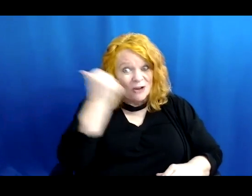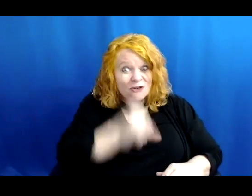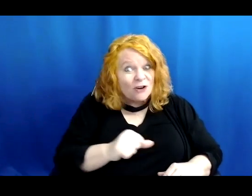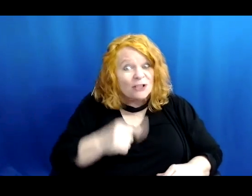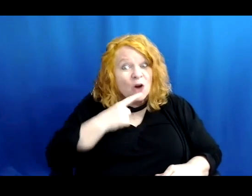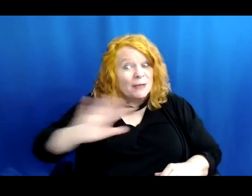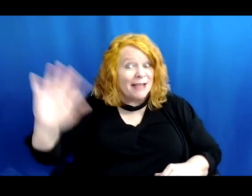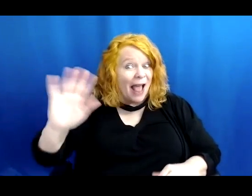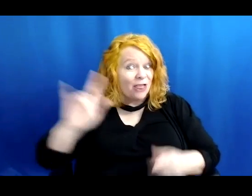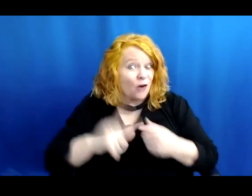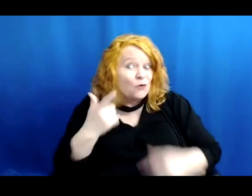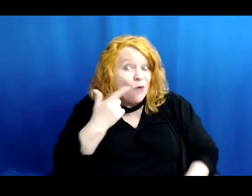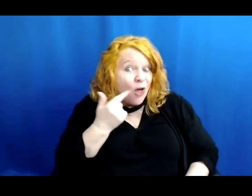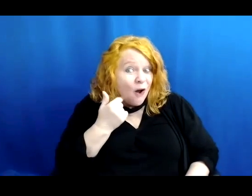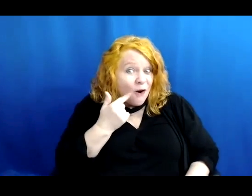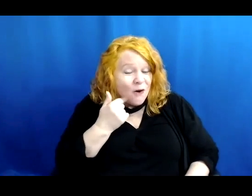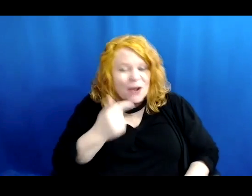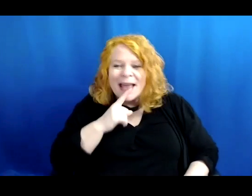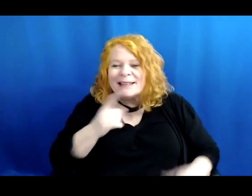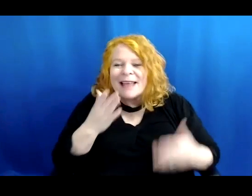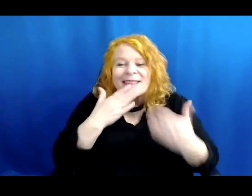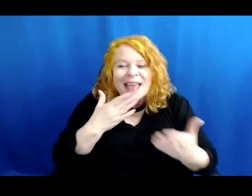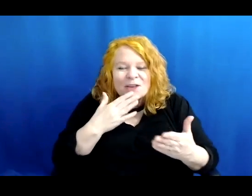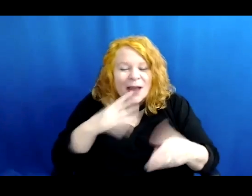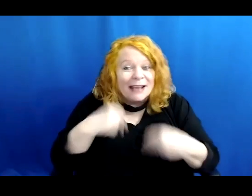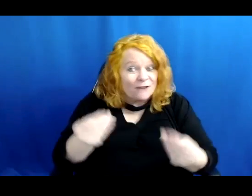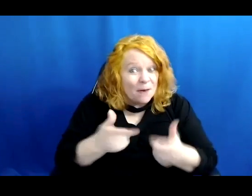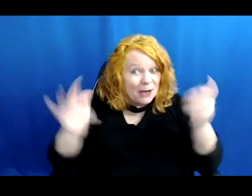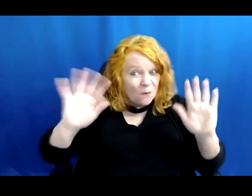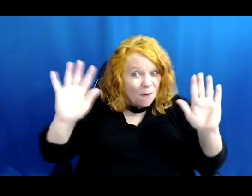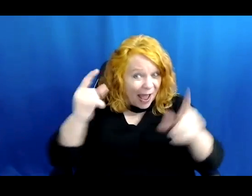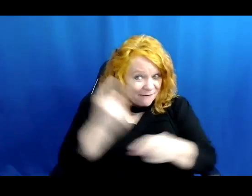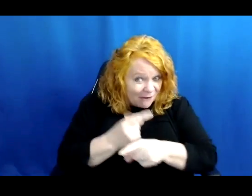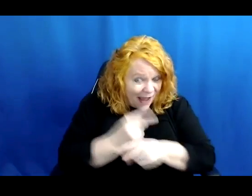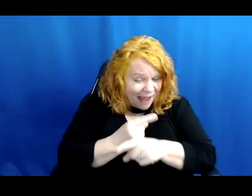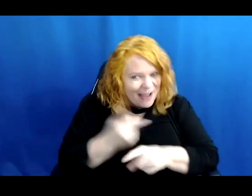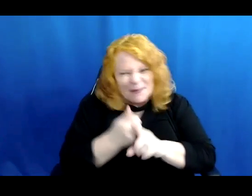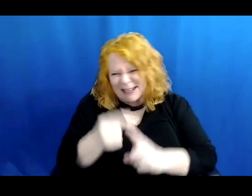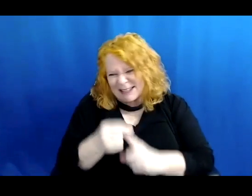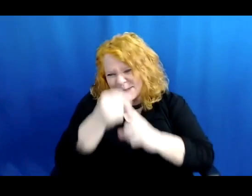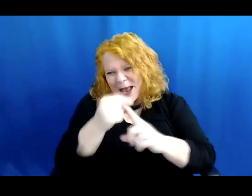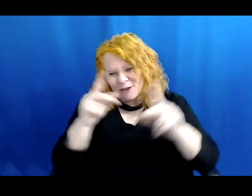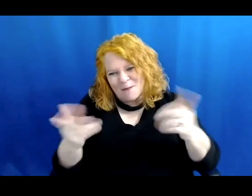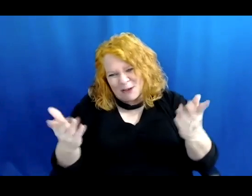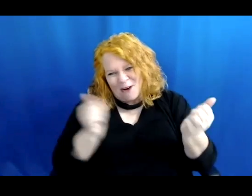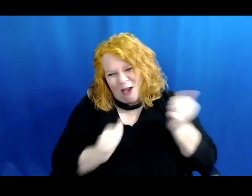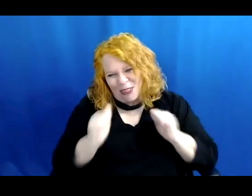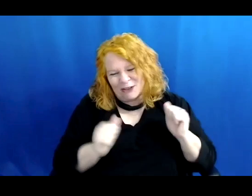to Lo and we are going to say thank you, and we are going to say hello because she's a special person on our show. And here we go.